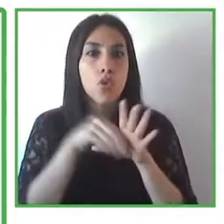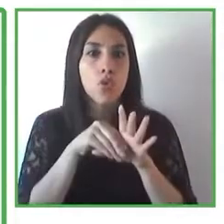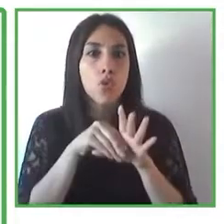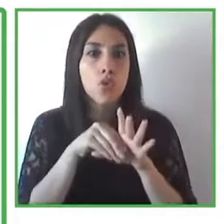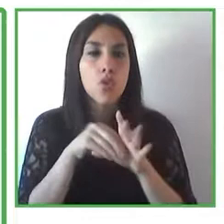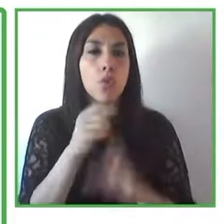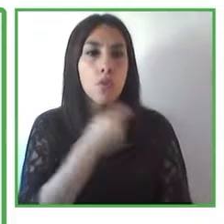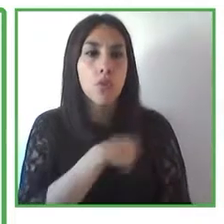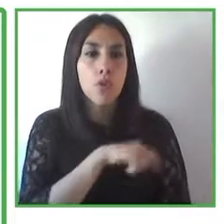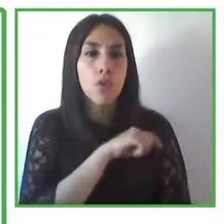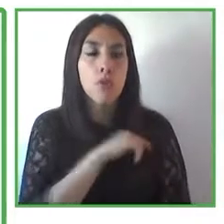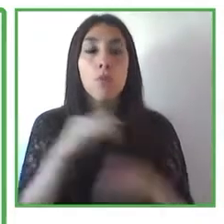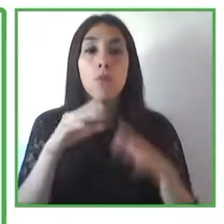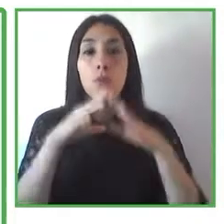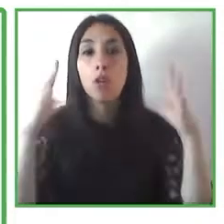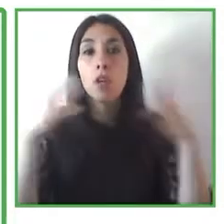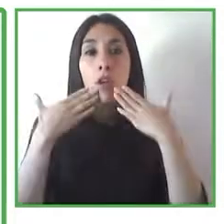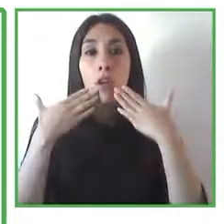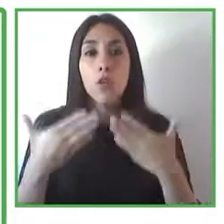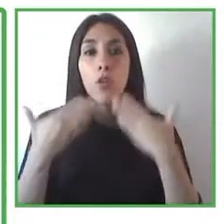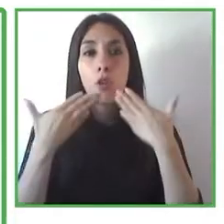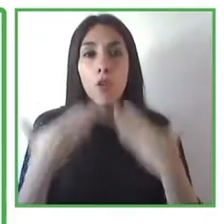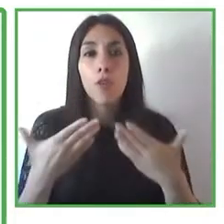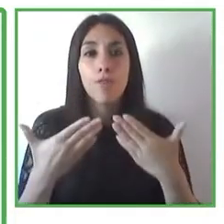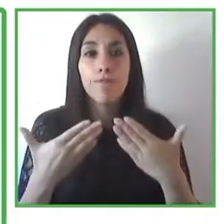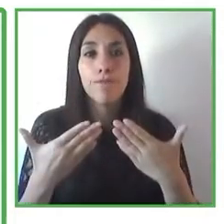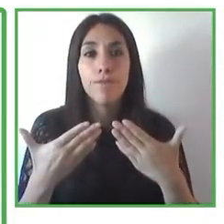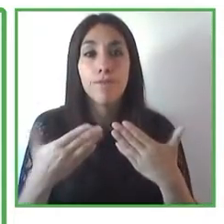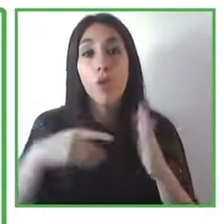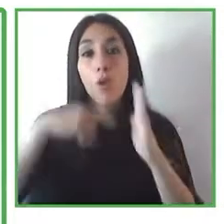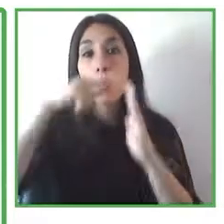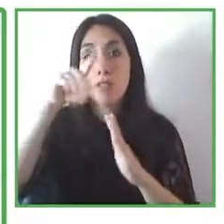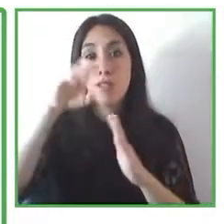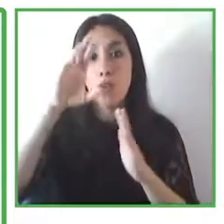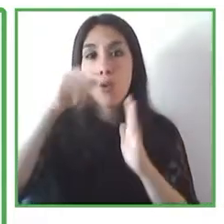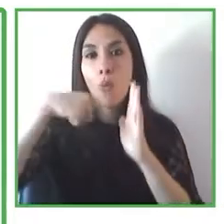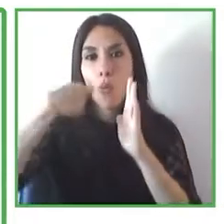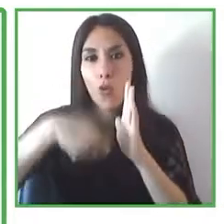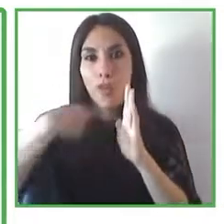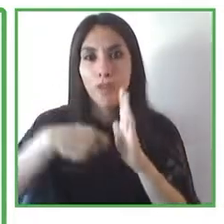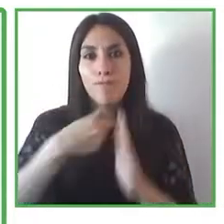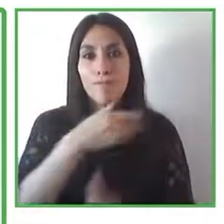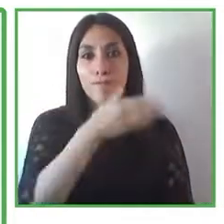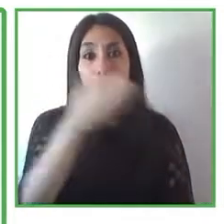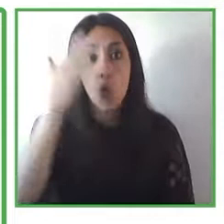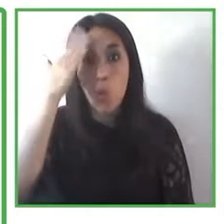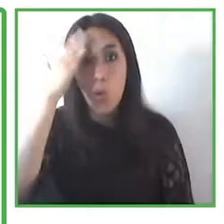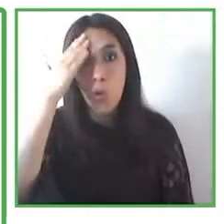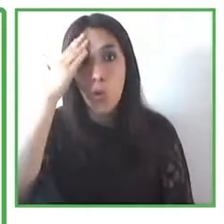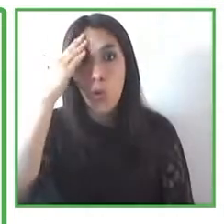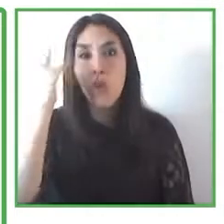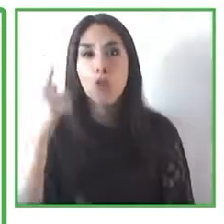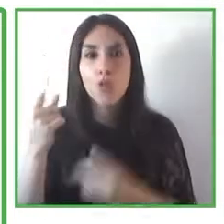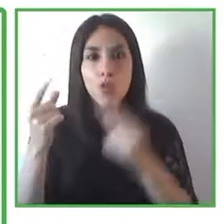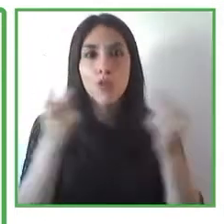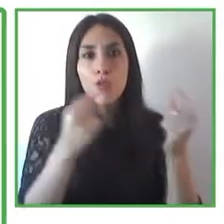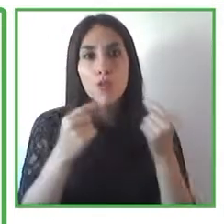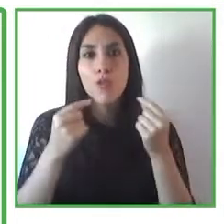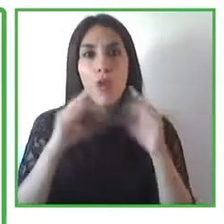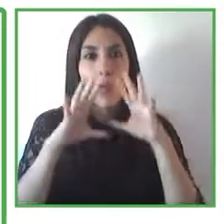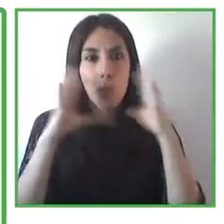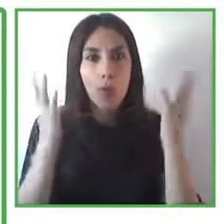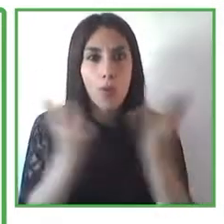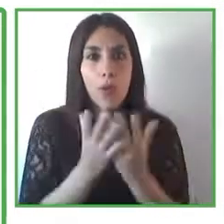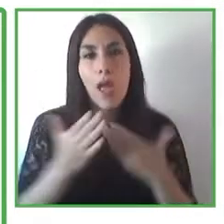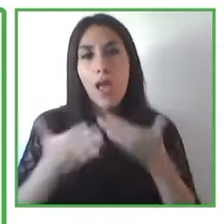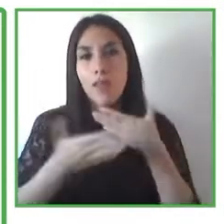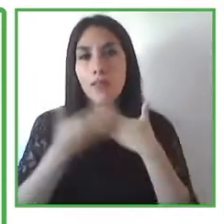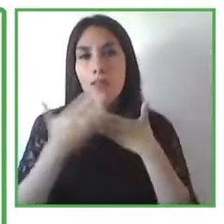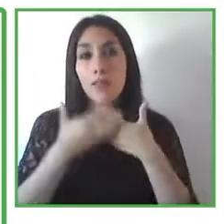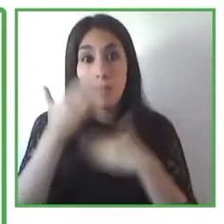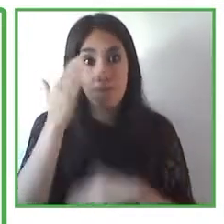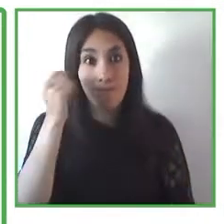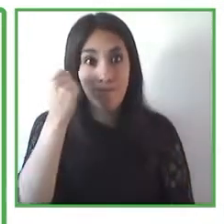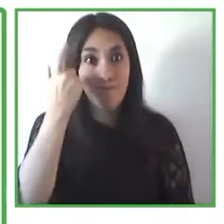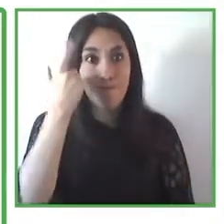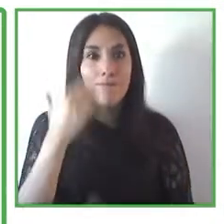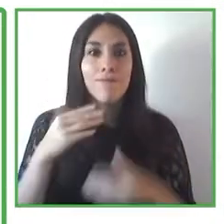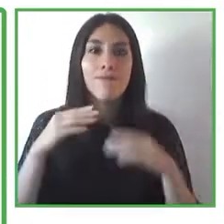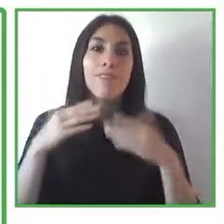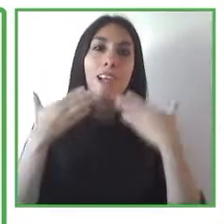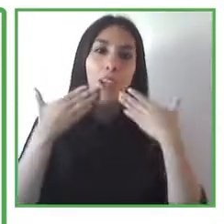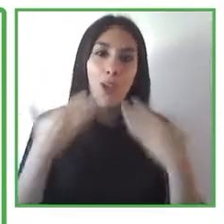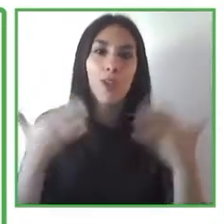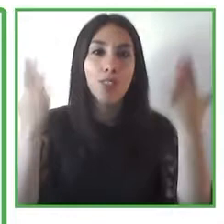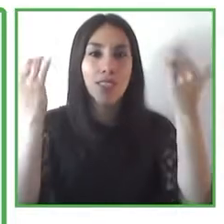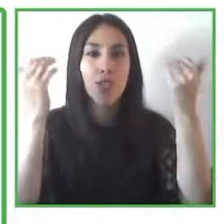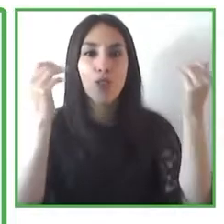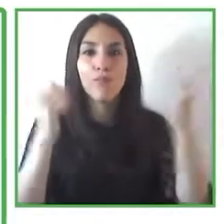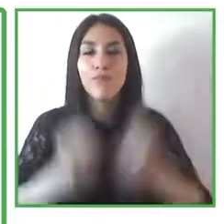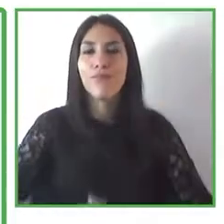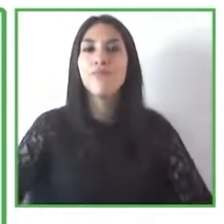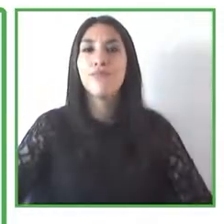Zero Project and we are going to turn this planet into an easier planet to understand.